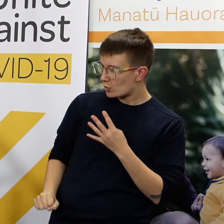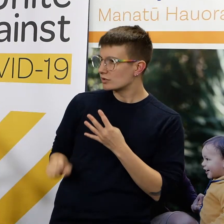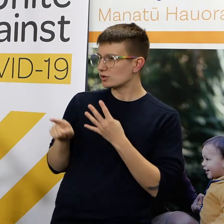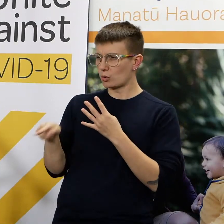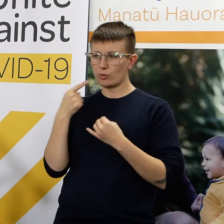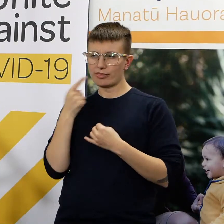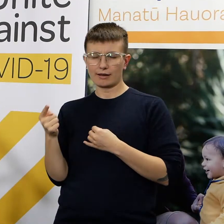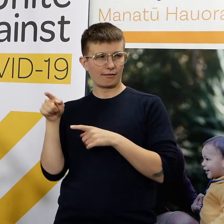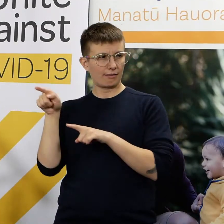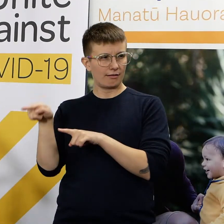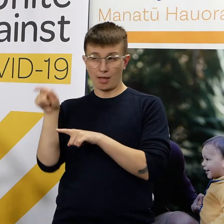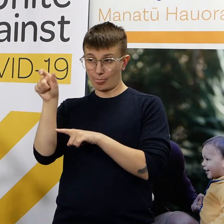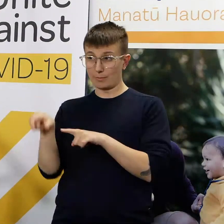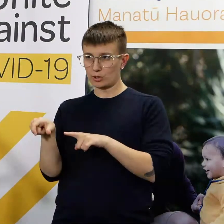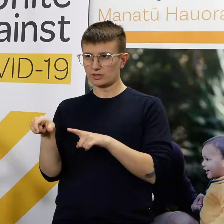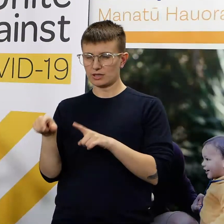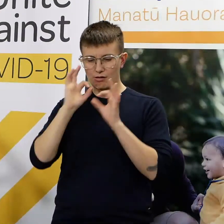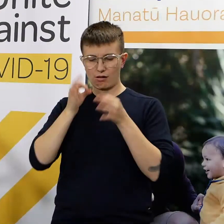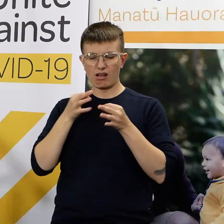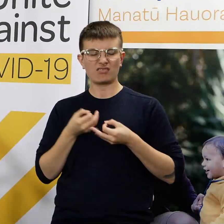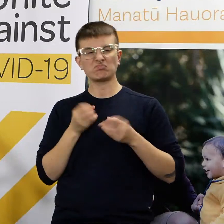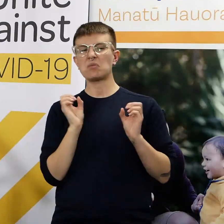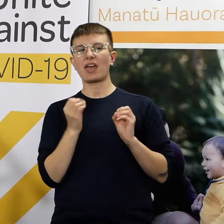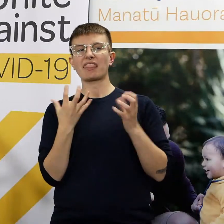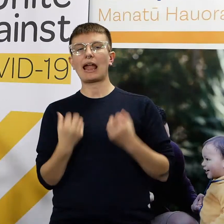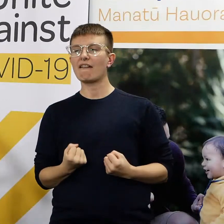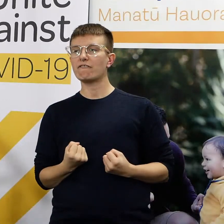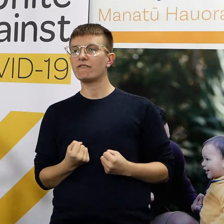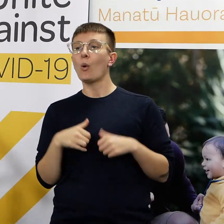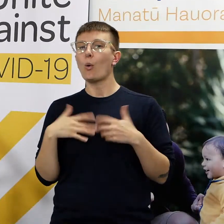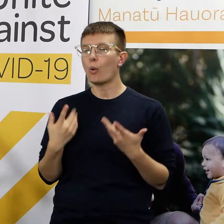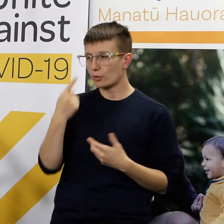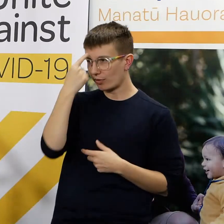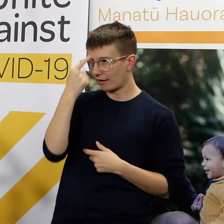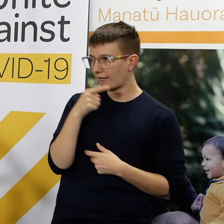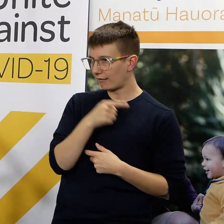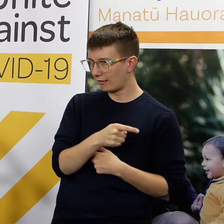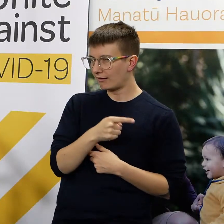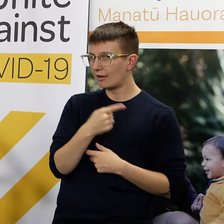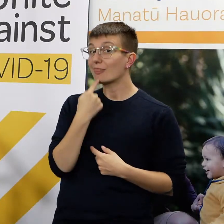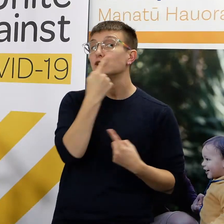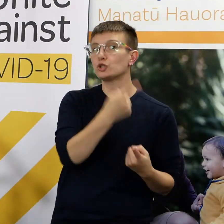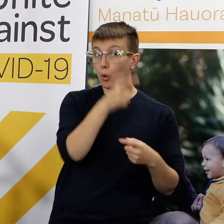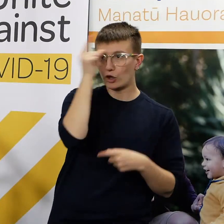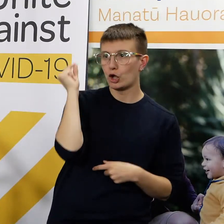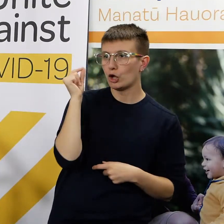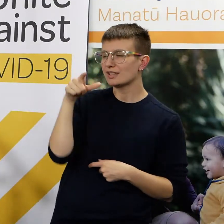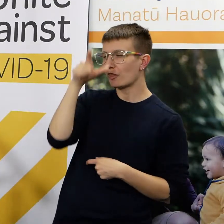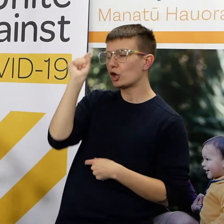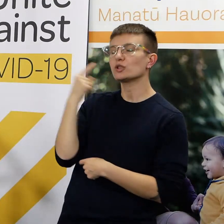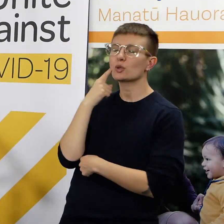Or that they told the nurses, and the nurses dismissed it. I think this is one of the things we want to check.